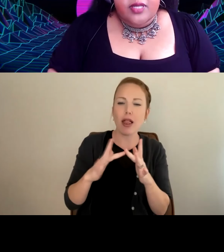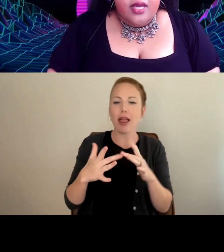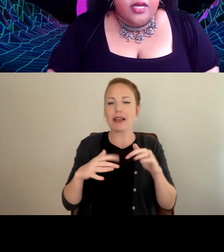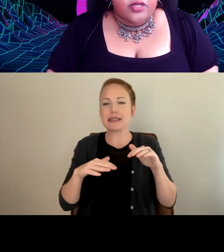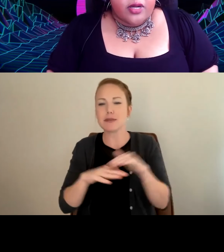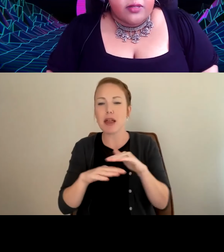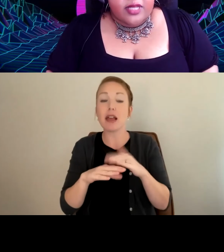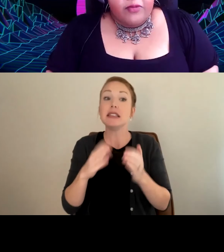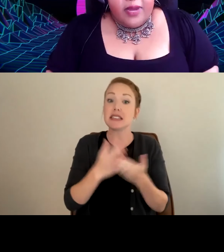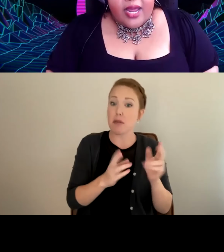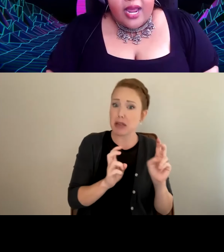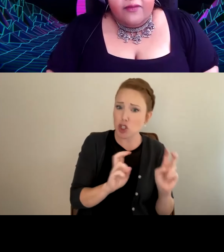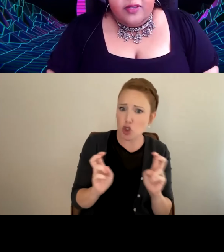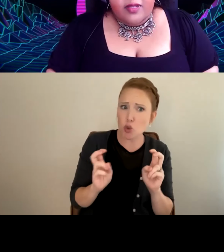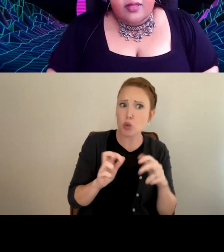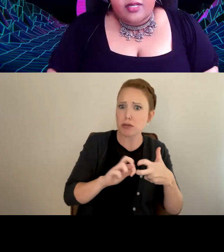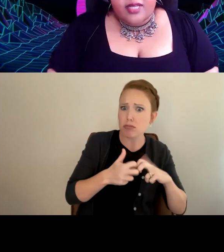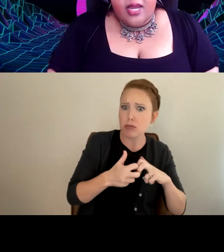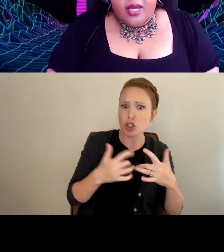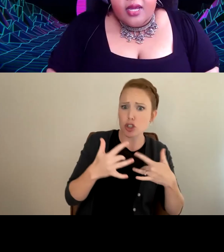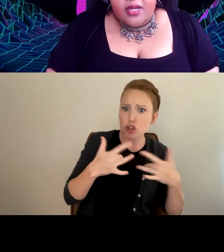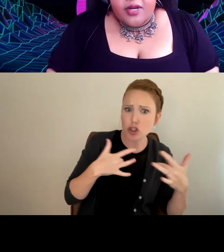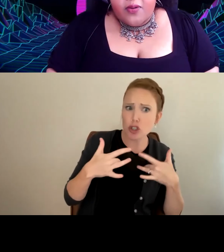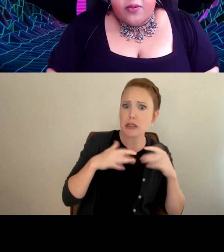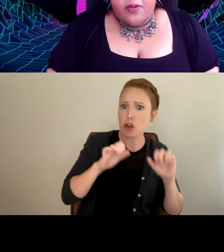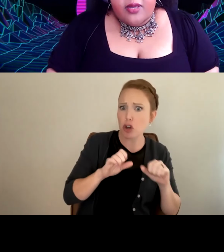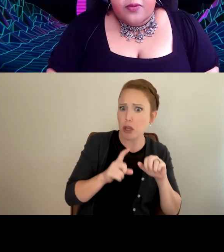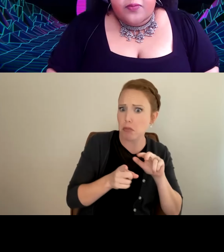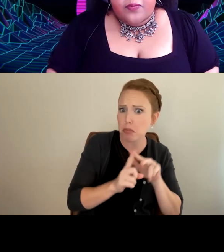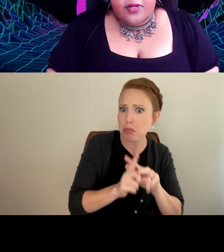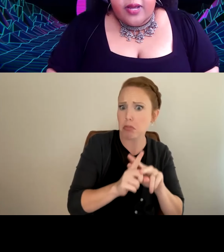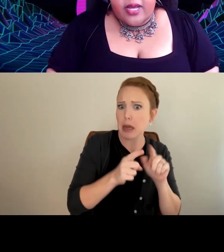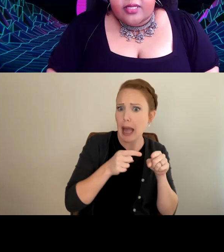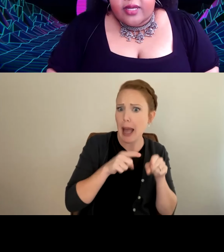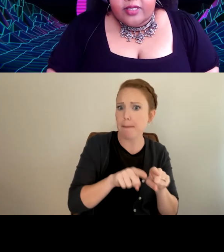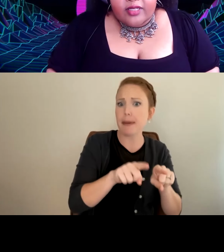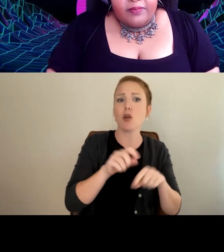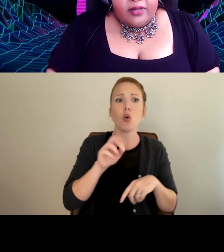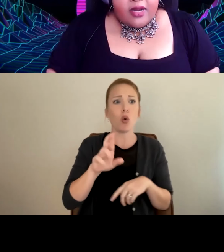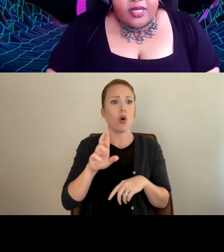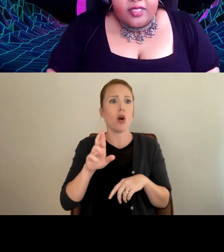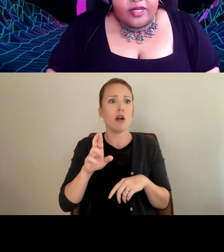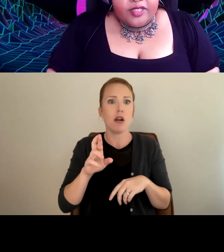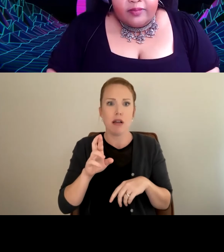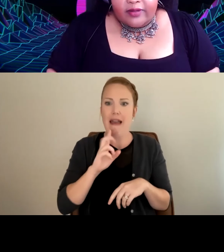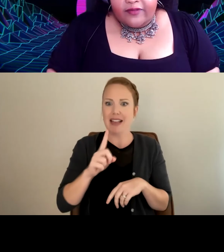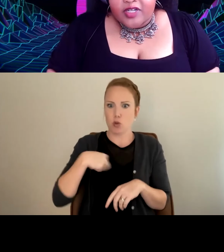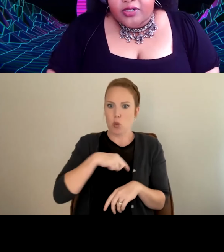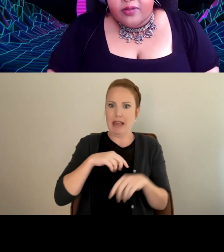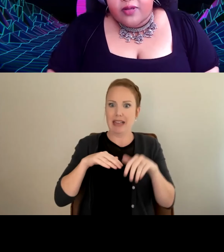and concerns that we might have, some of the things that we, as an accessibility professional